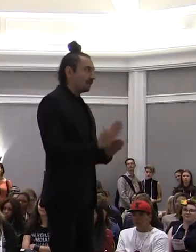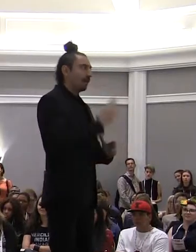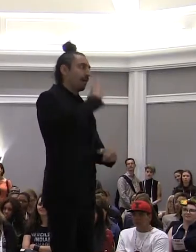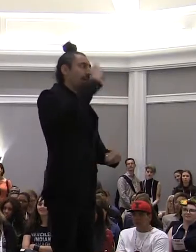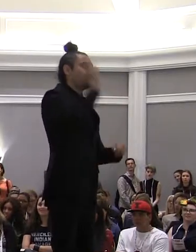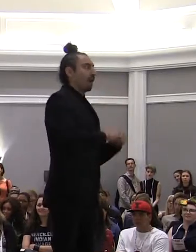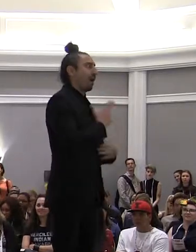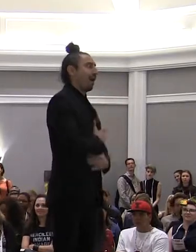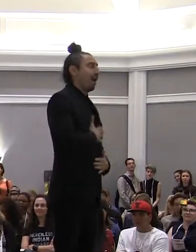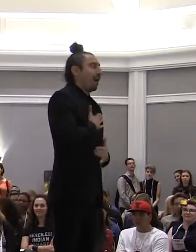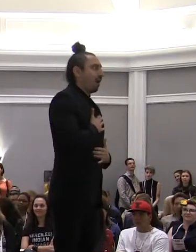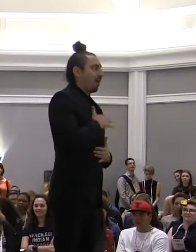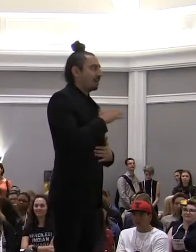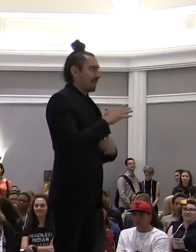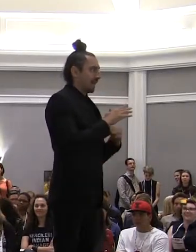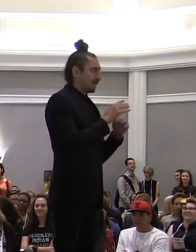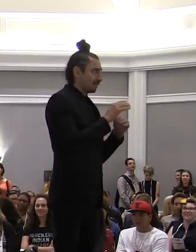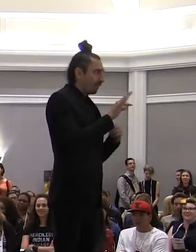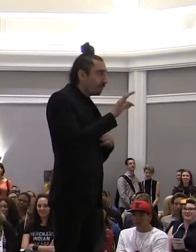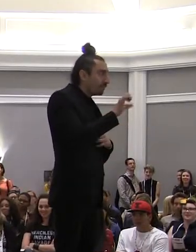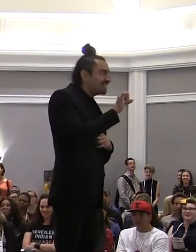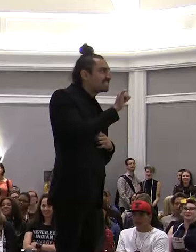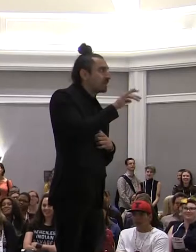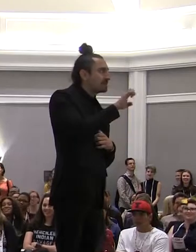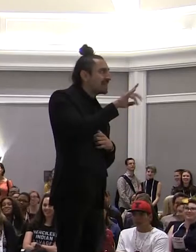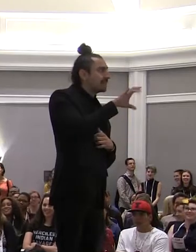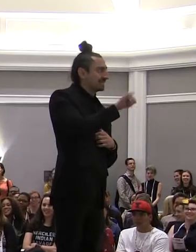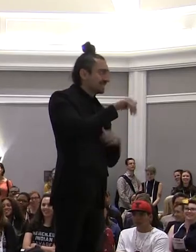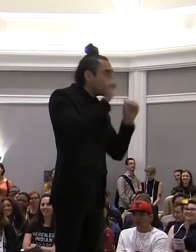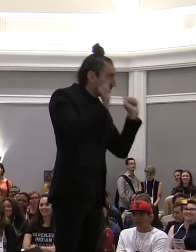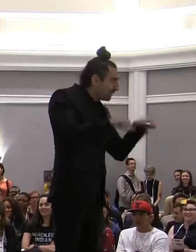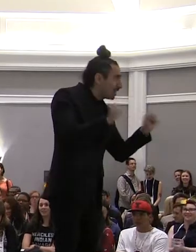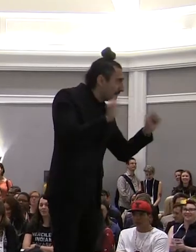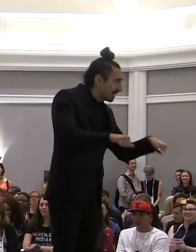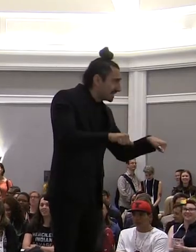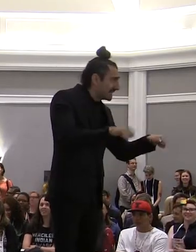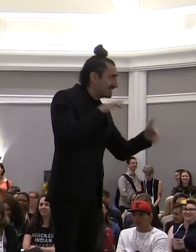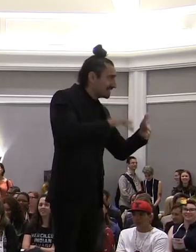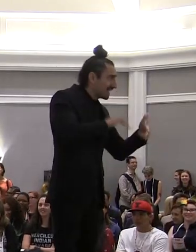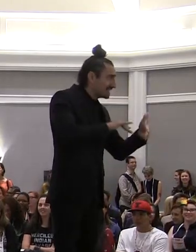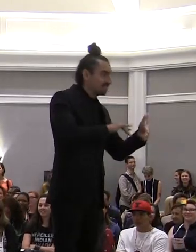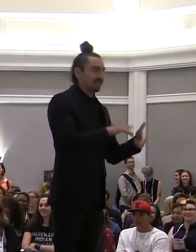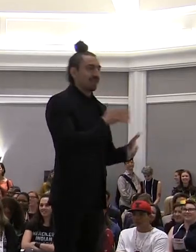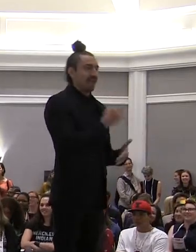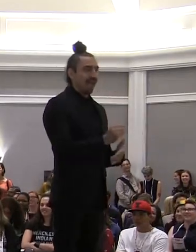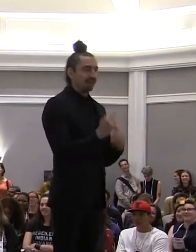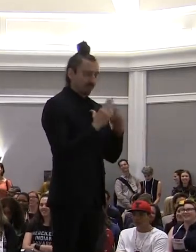like feasibility studies and facilities audits.